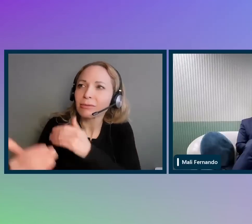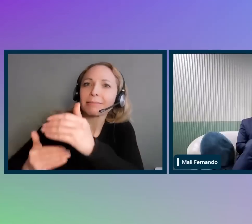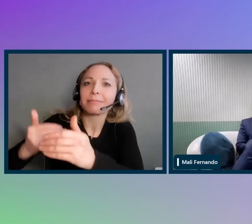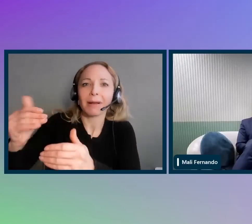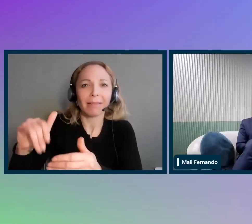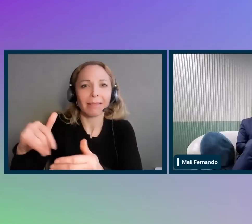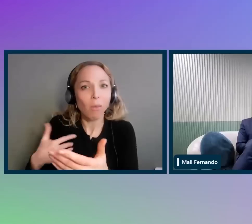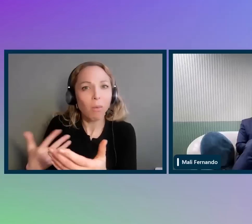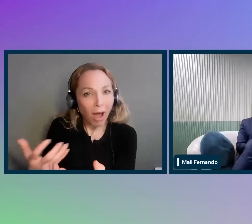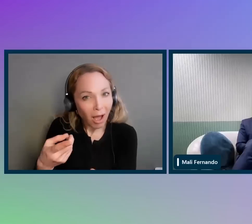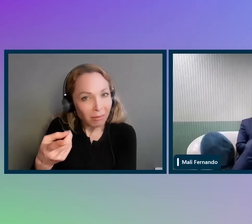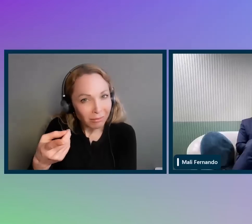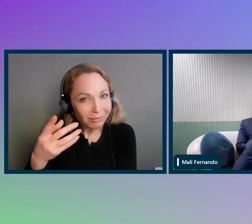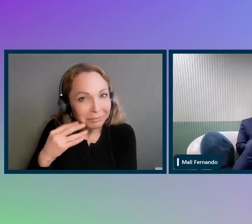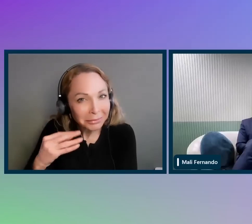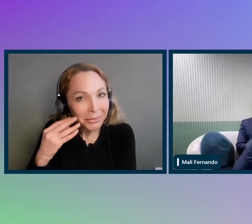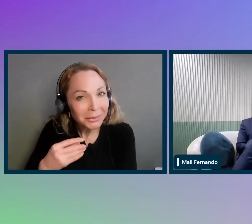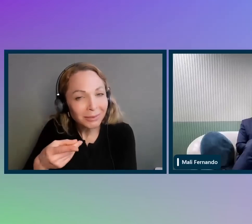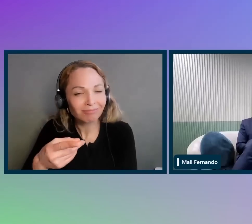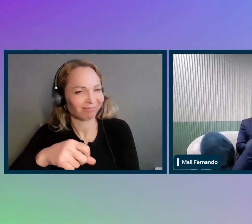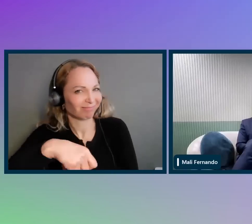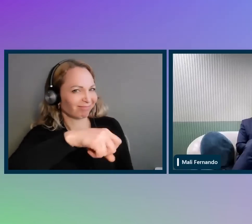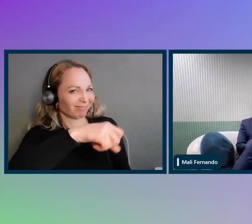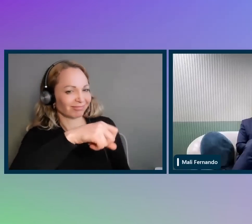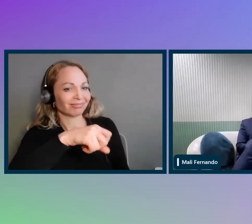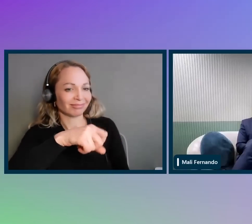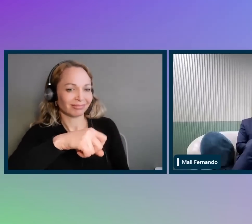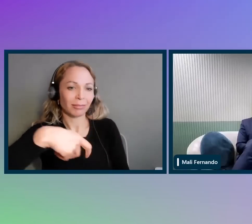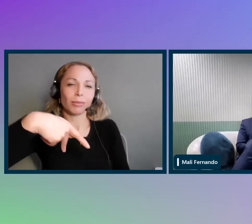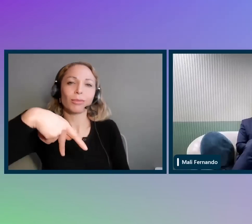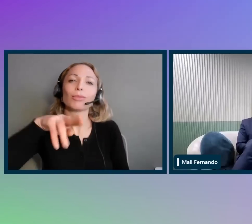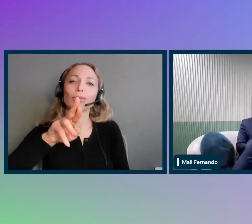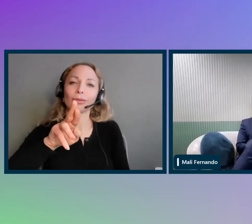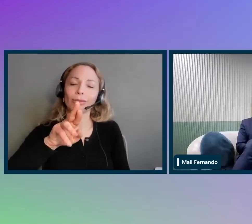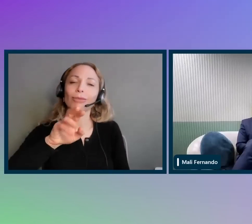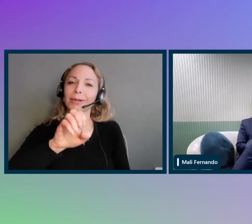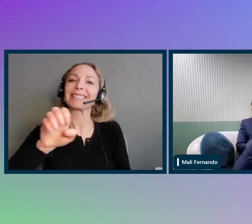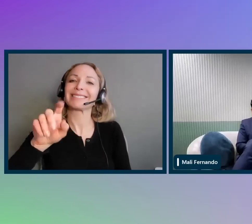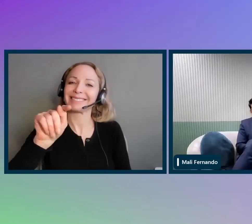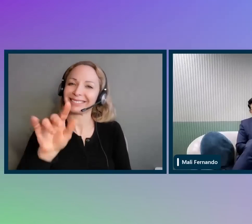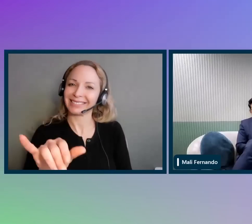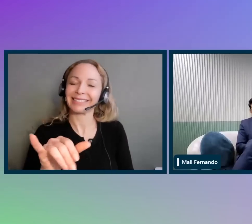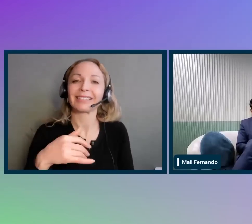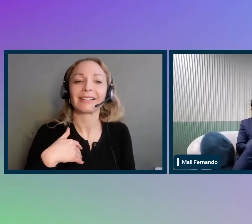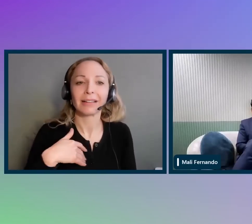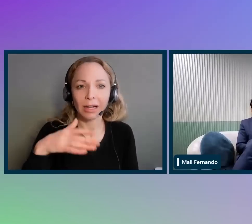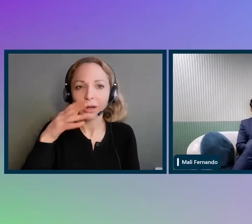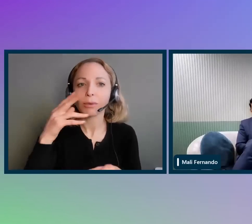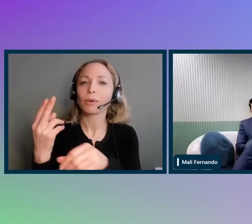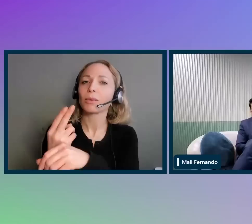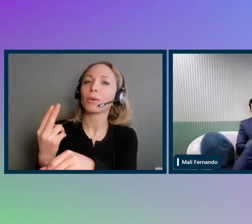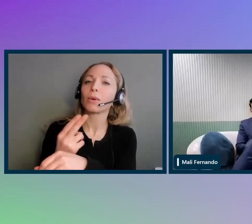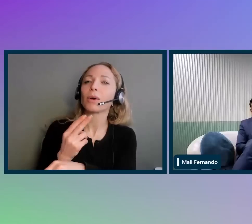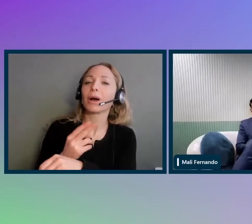There absolutely is, Preety. And I'll use another customer story. So, I was in Hong Kong some years ago